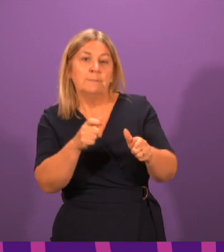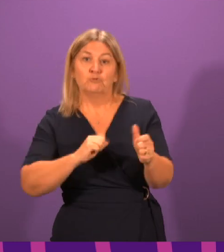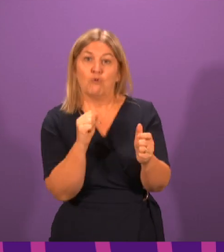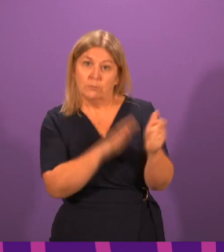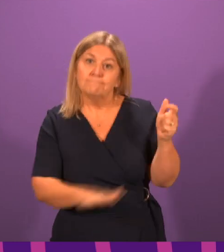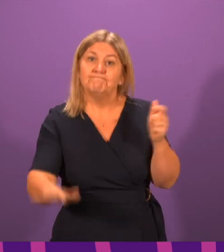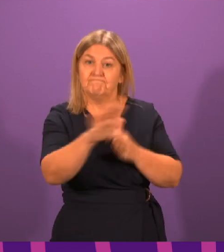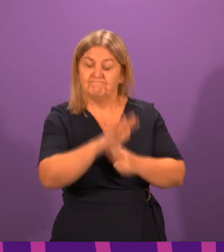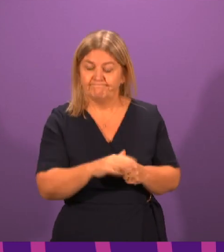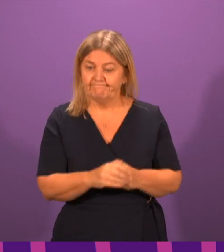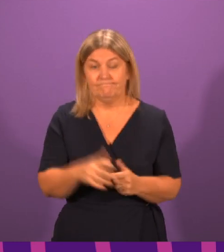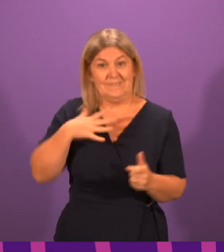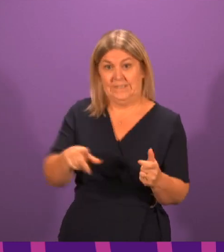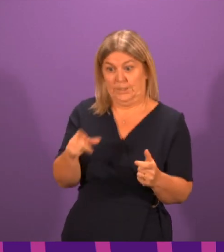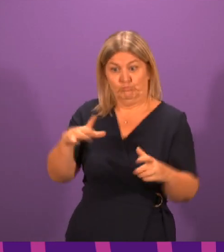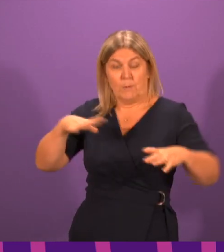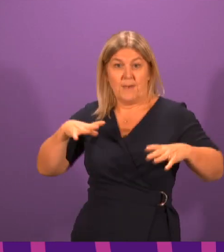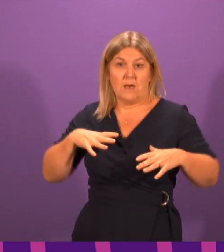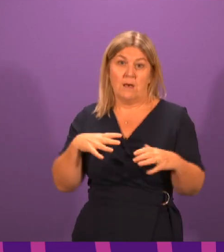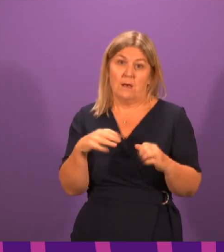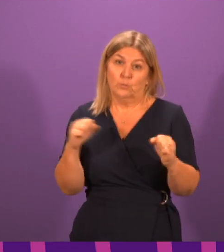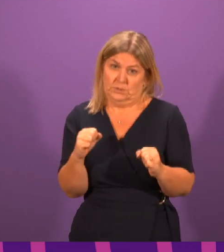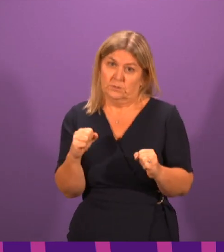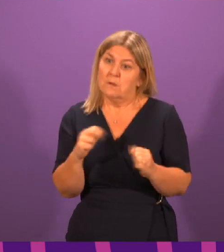We need to make every effort to prepare the NHS for the pressures that it will